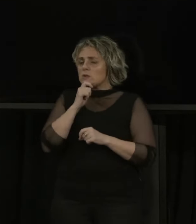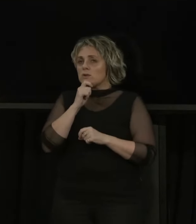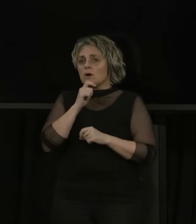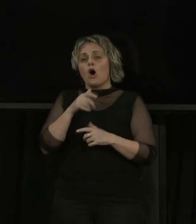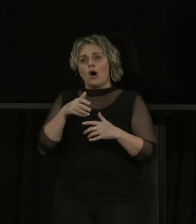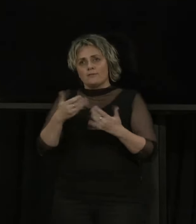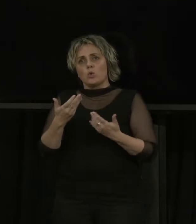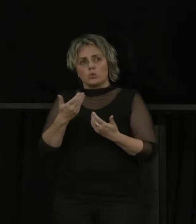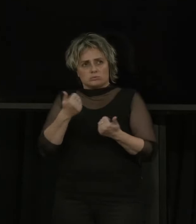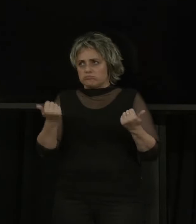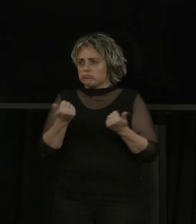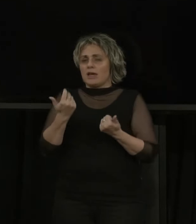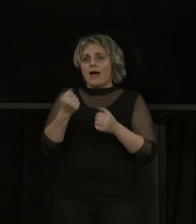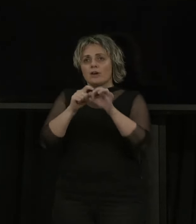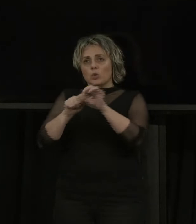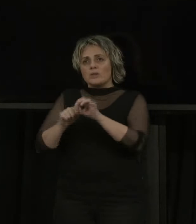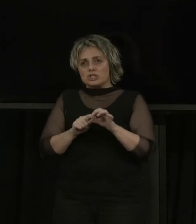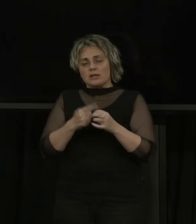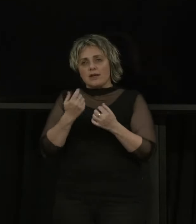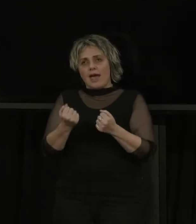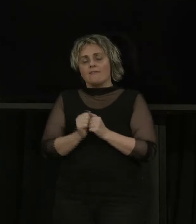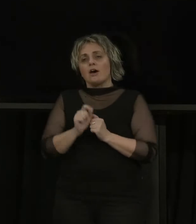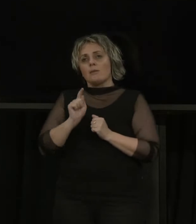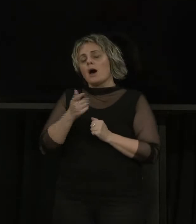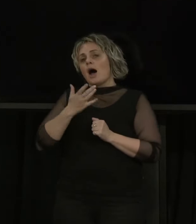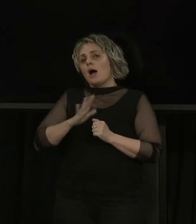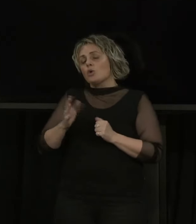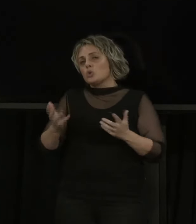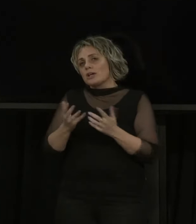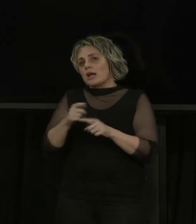vaccinated. You will hear me talk a lot about people having